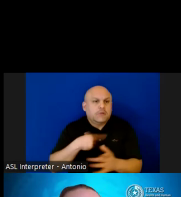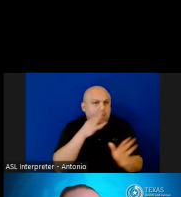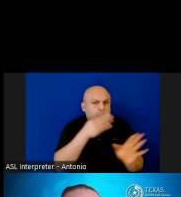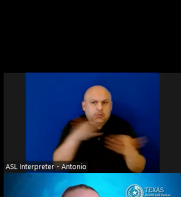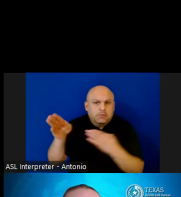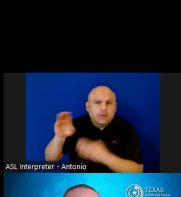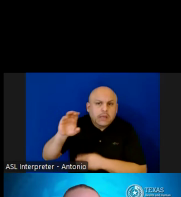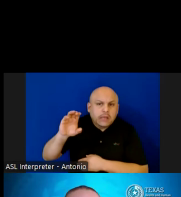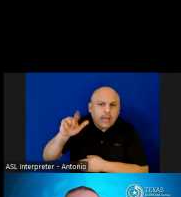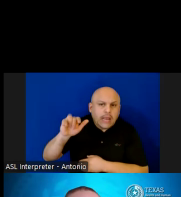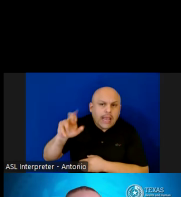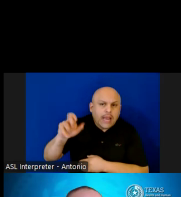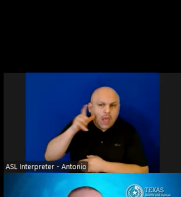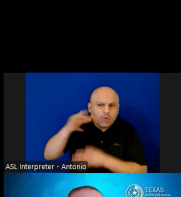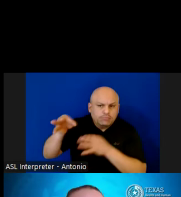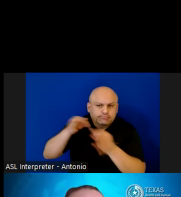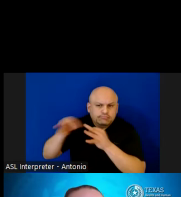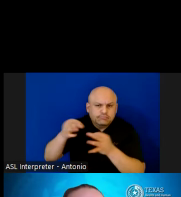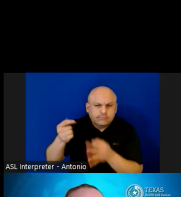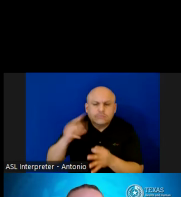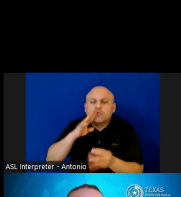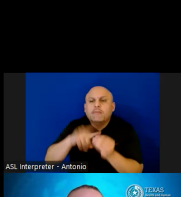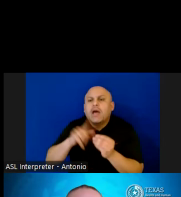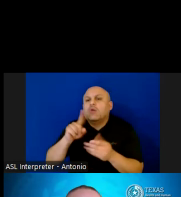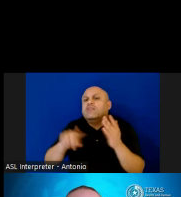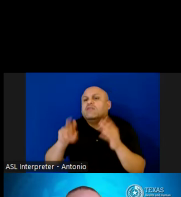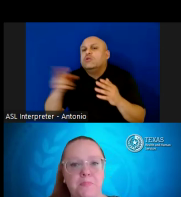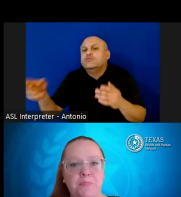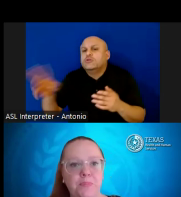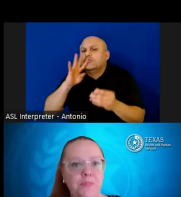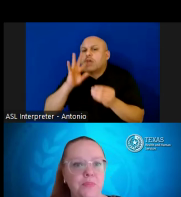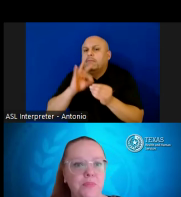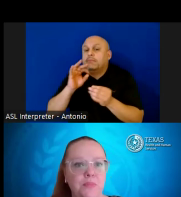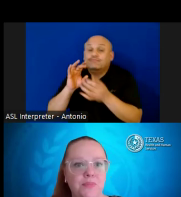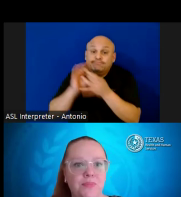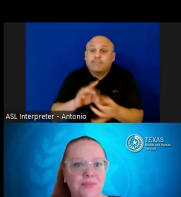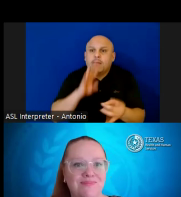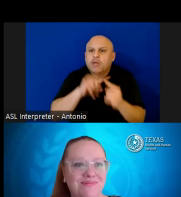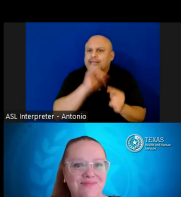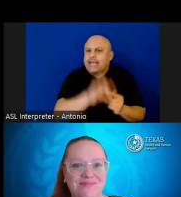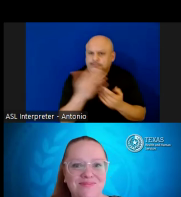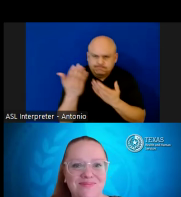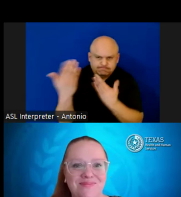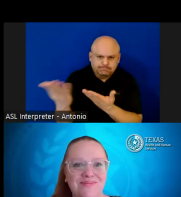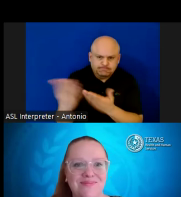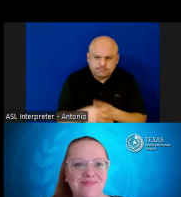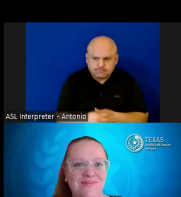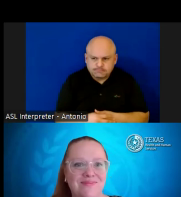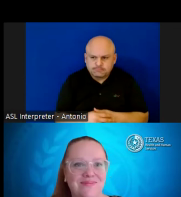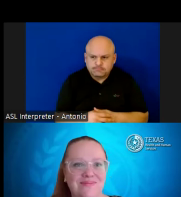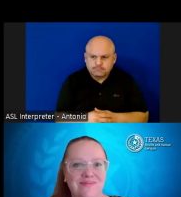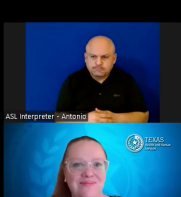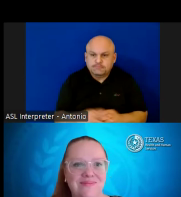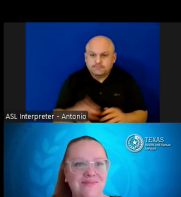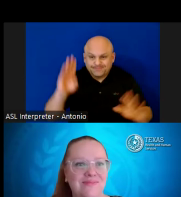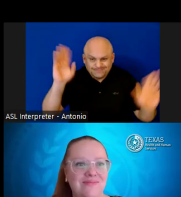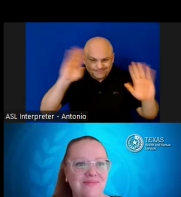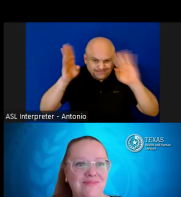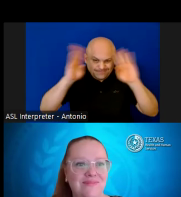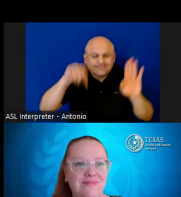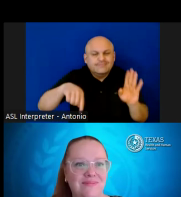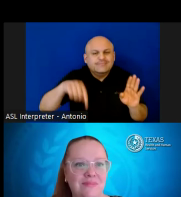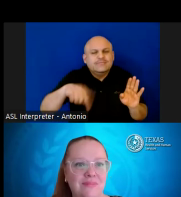So I'm going to have Clair step in and talk through a little bit of the resources to reach out about that.